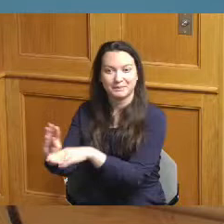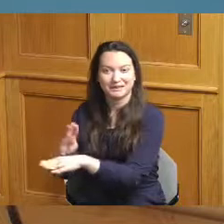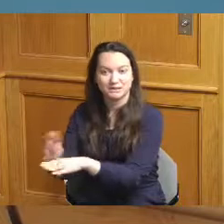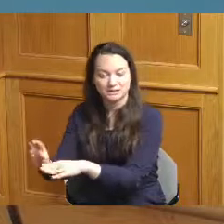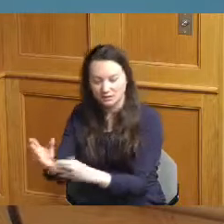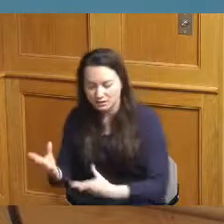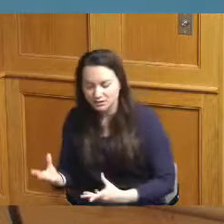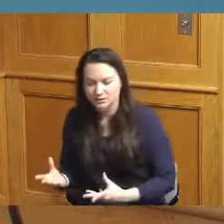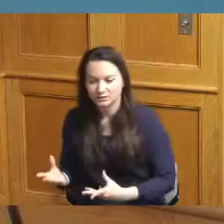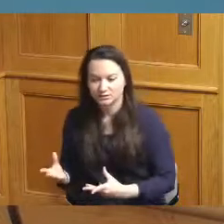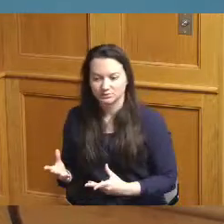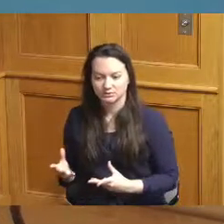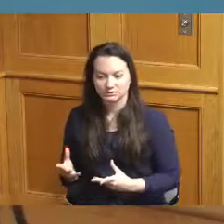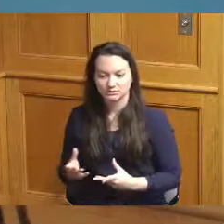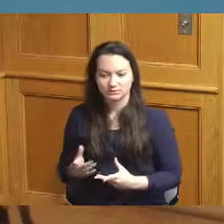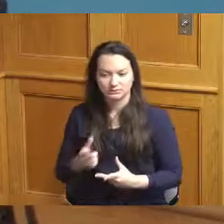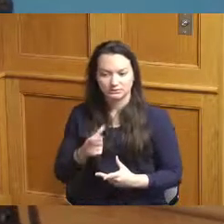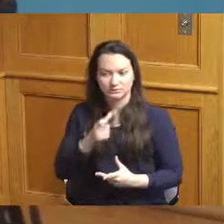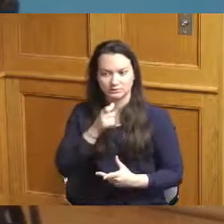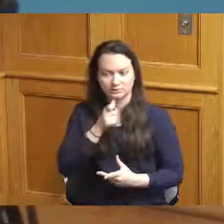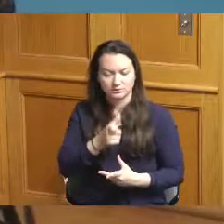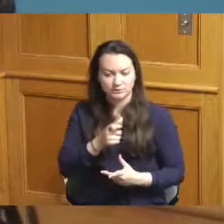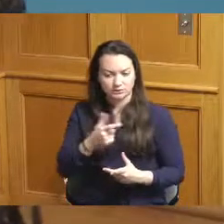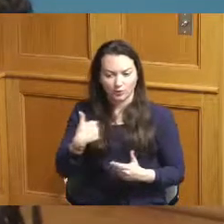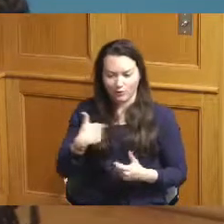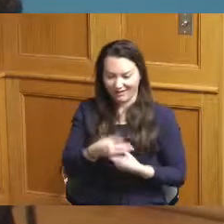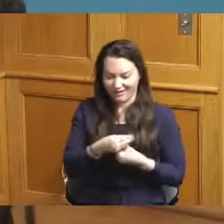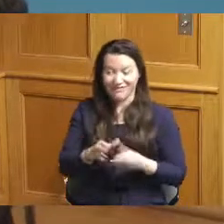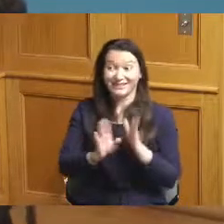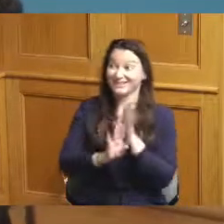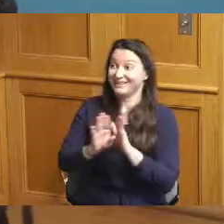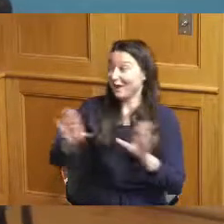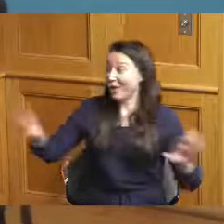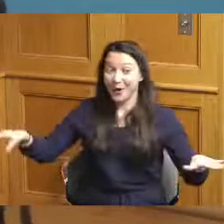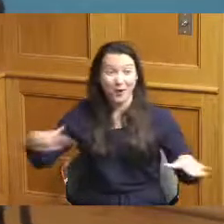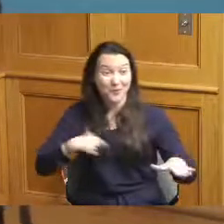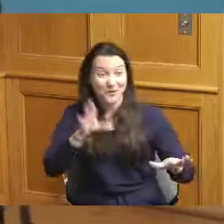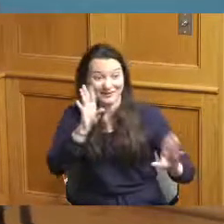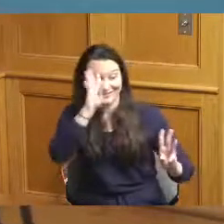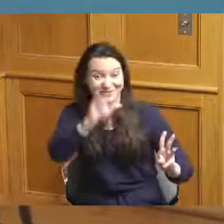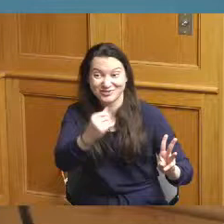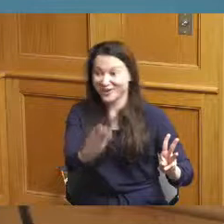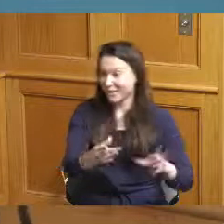and we have it under the auspices that we're going to create all these jobs and that people are very